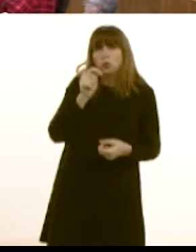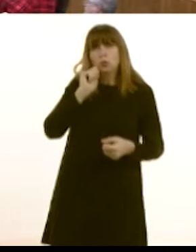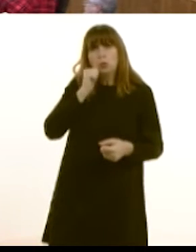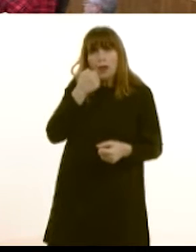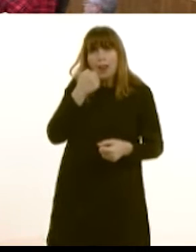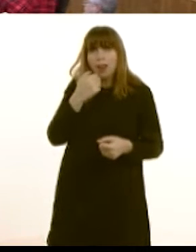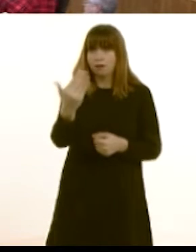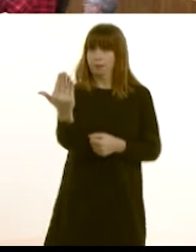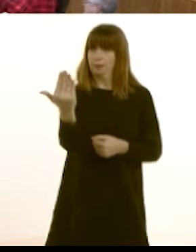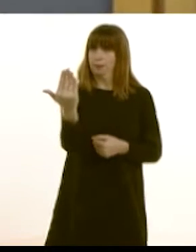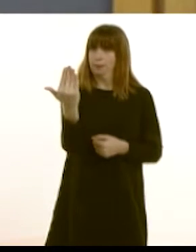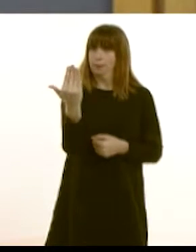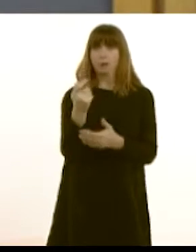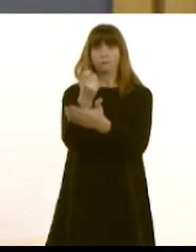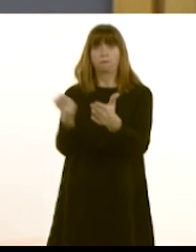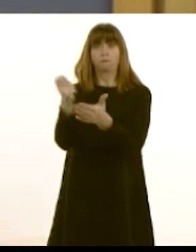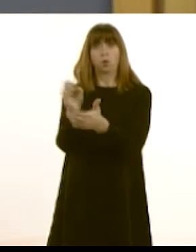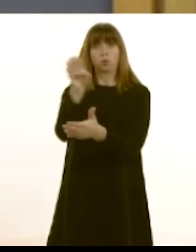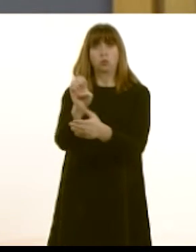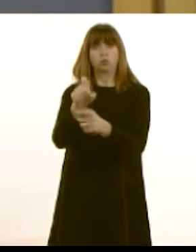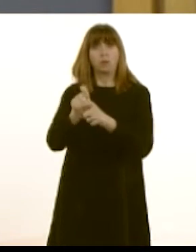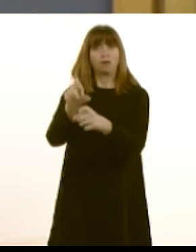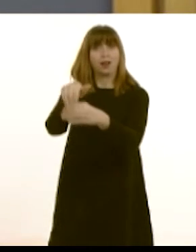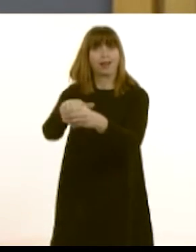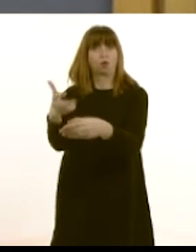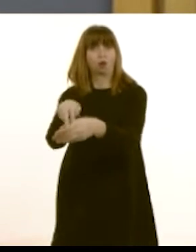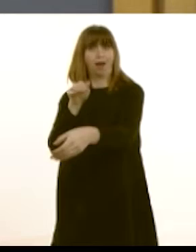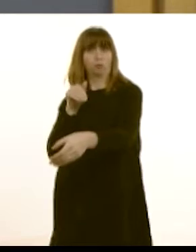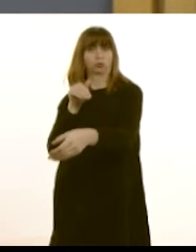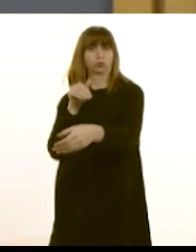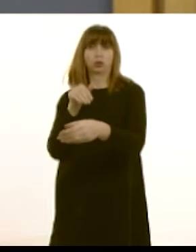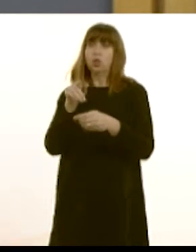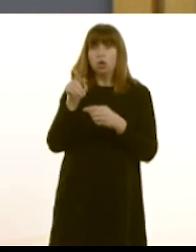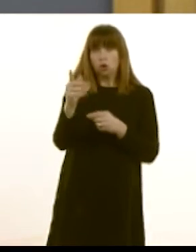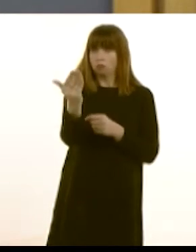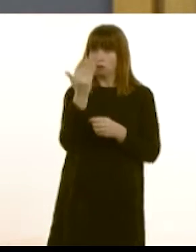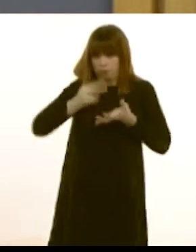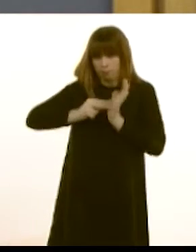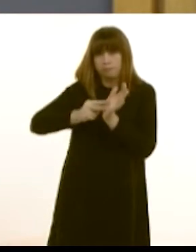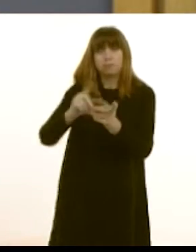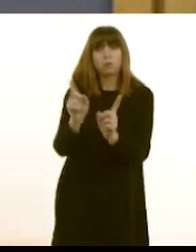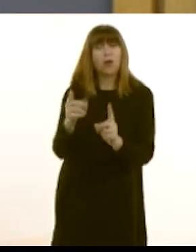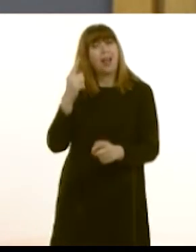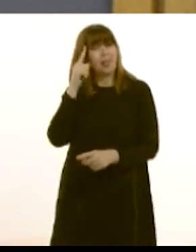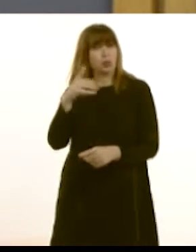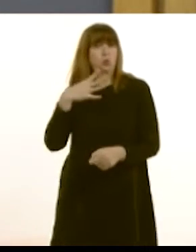up to the referendum, and I hope that you will reflect on last nightís debate and give serious consideration to changing tack.